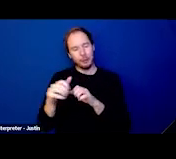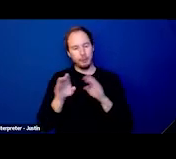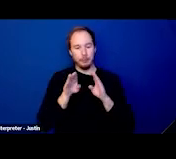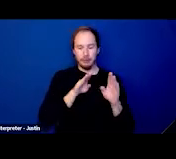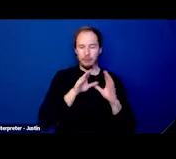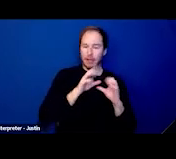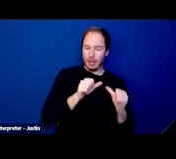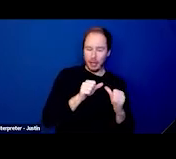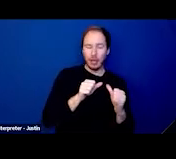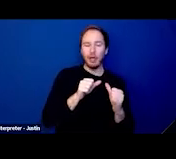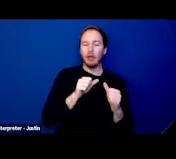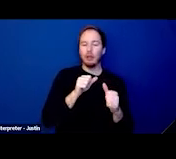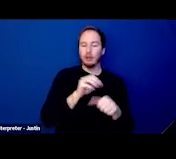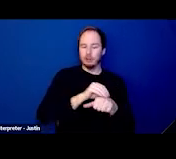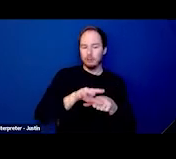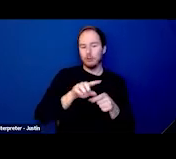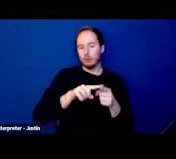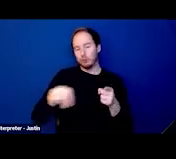impact people's needs and vulnerabilities.